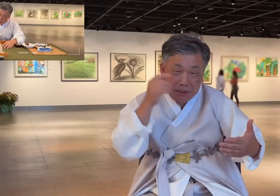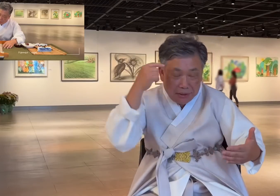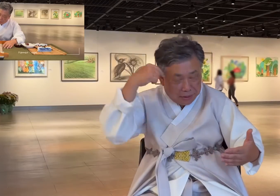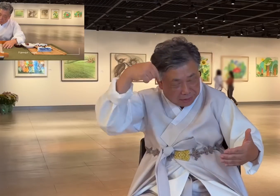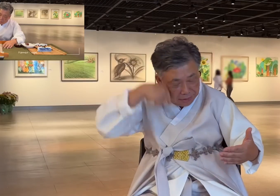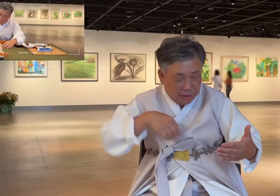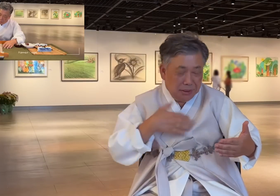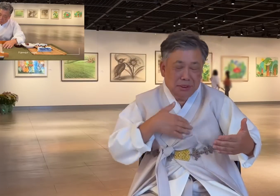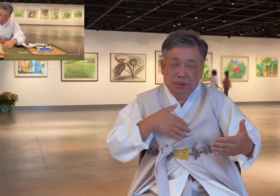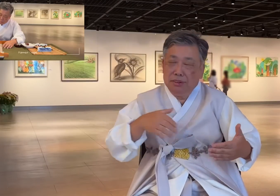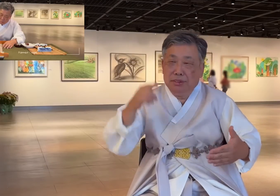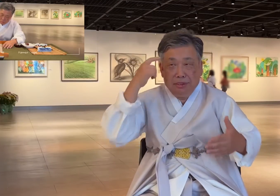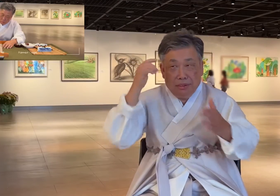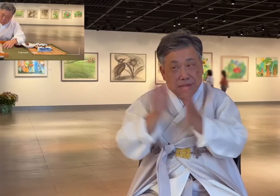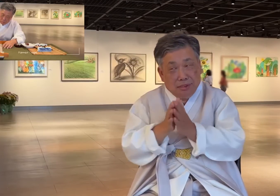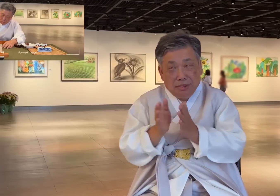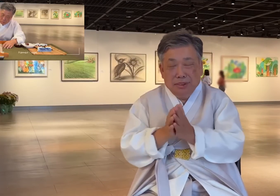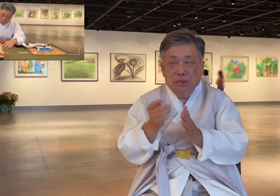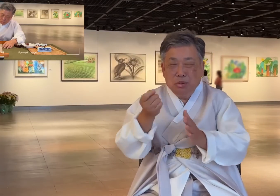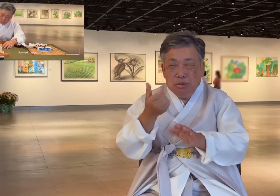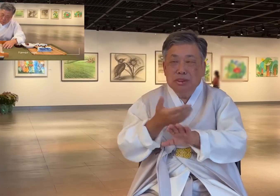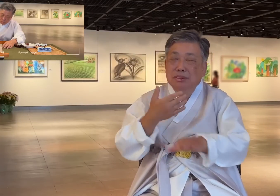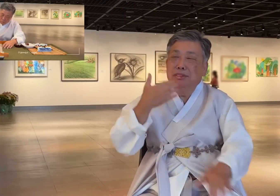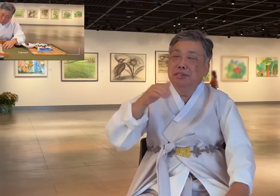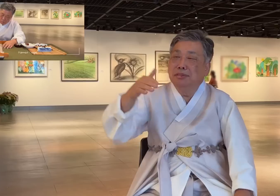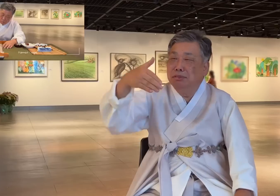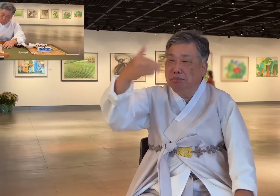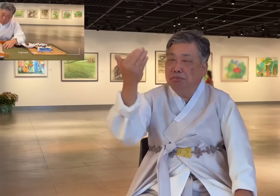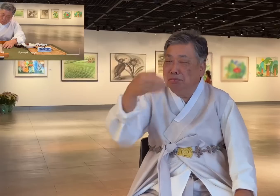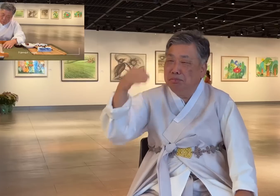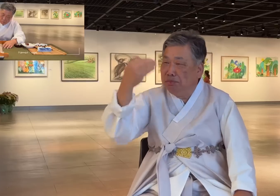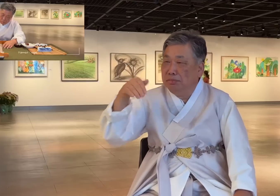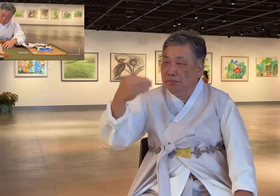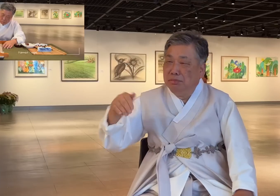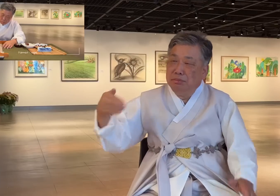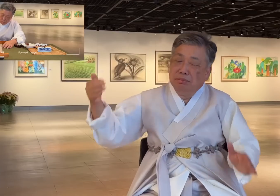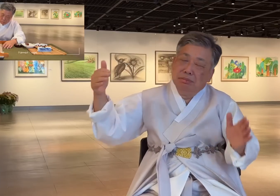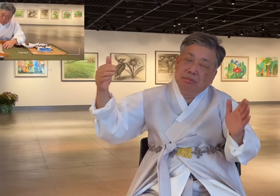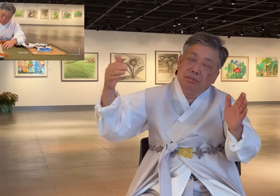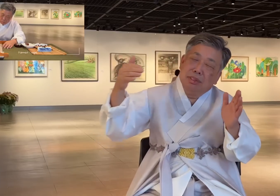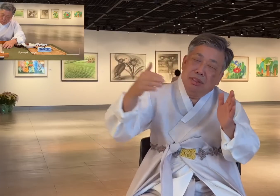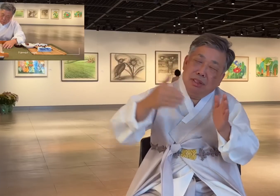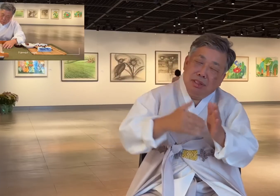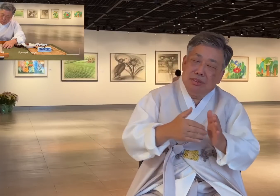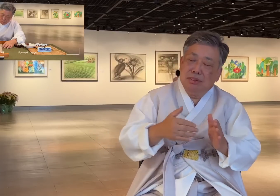I chose a color by feel and started drawing.